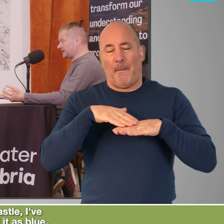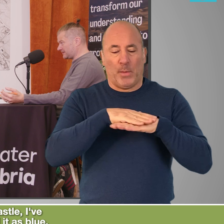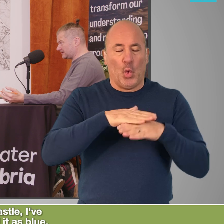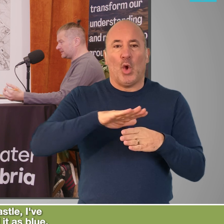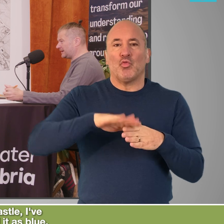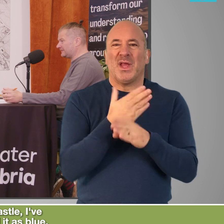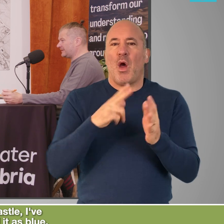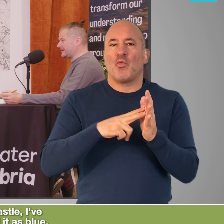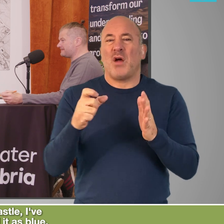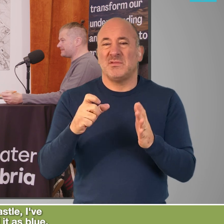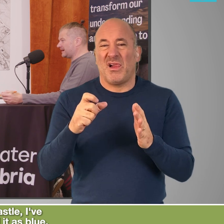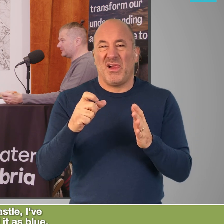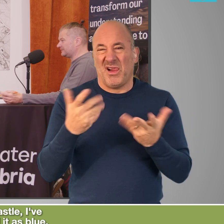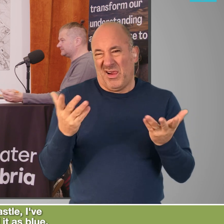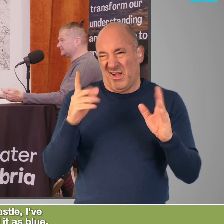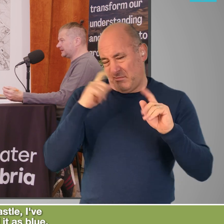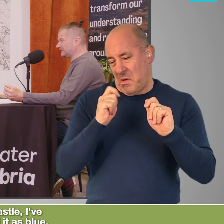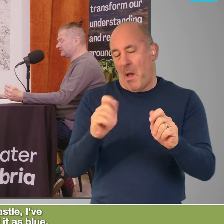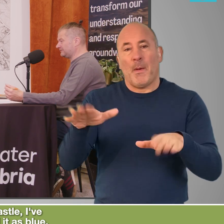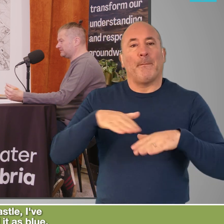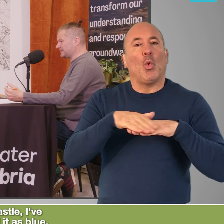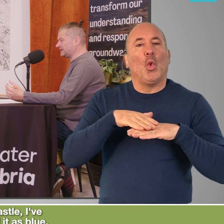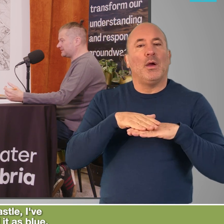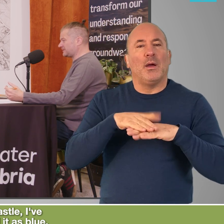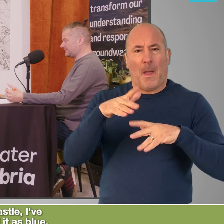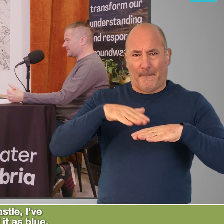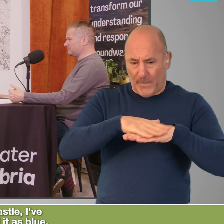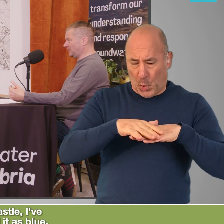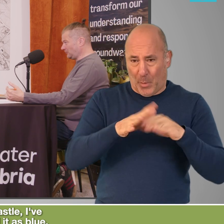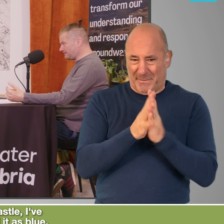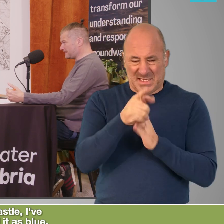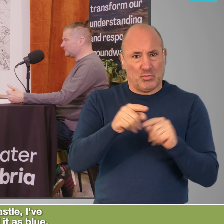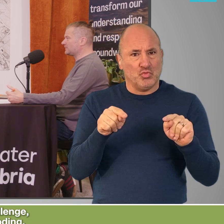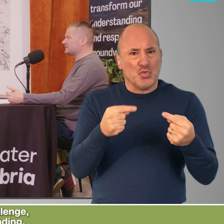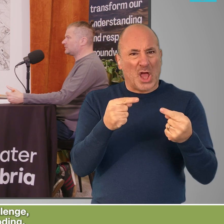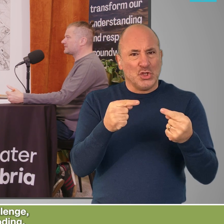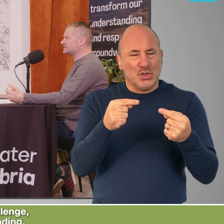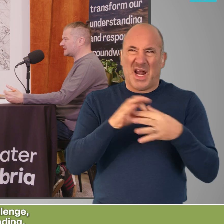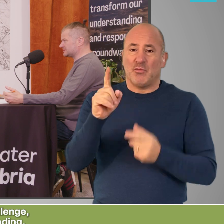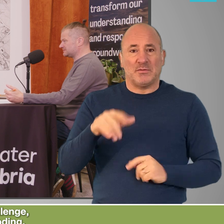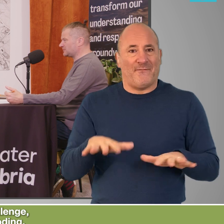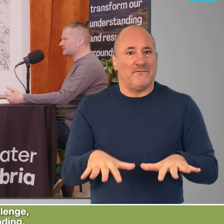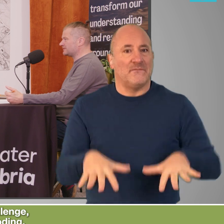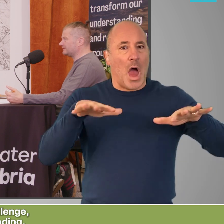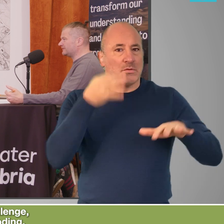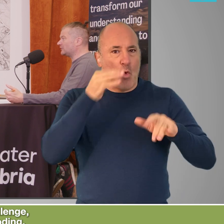Blue Green Newcastle, I've basically described it as blue. Blue is the challenge, blue is the flooding.